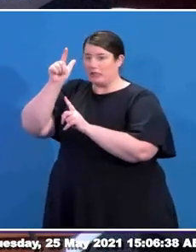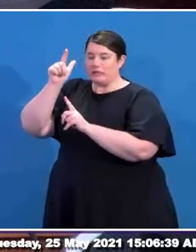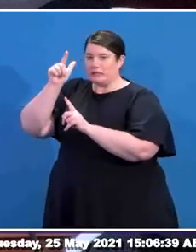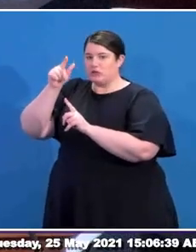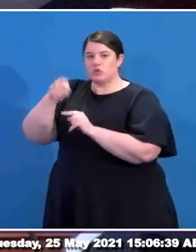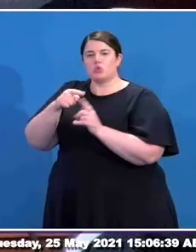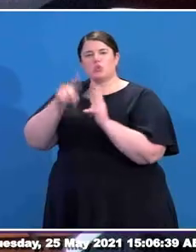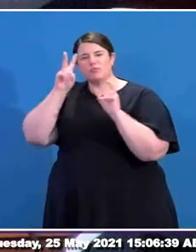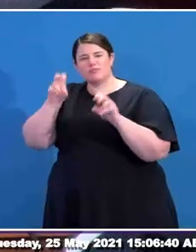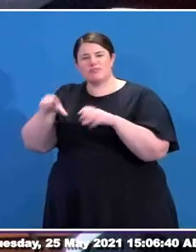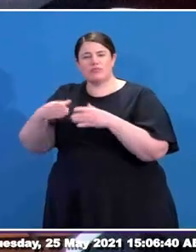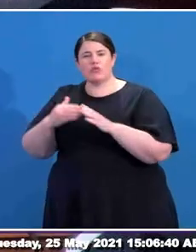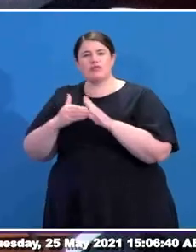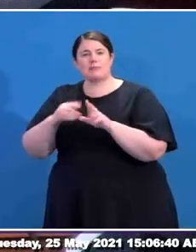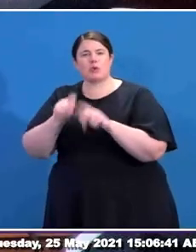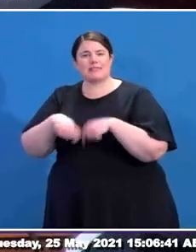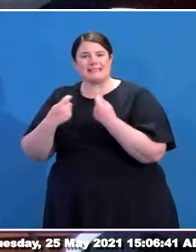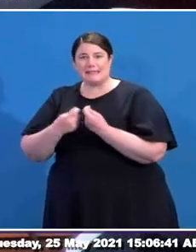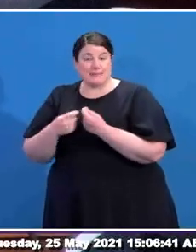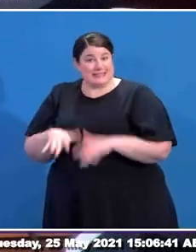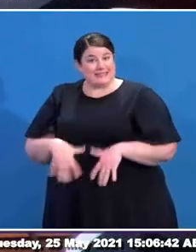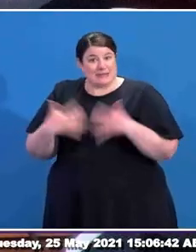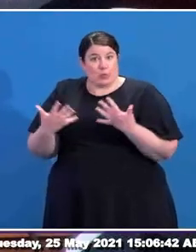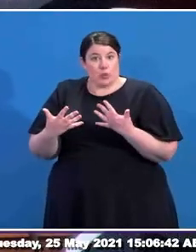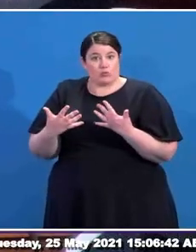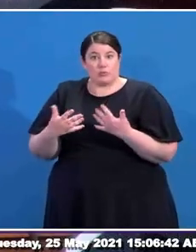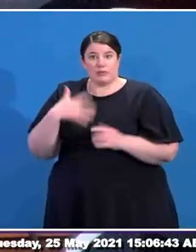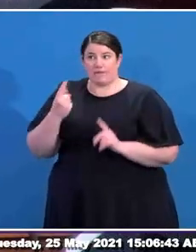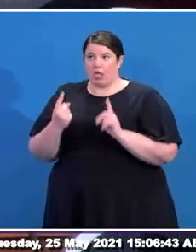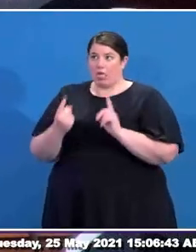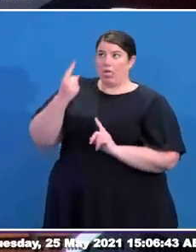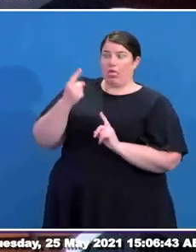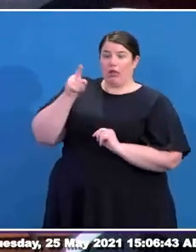Most staff felt intimidated by their manager SP1 and are concerned